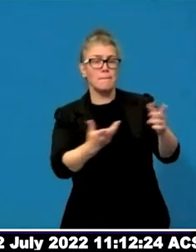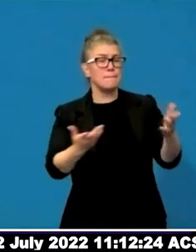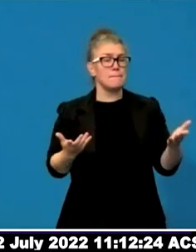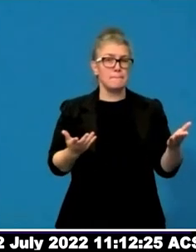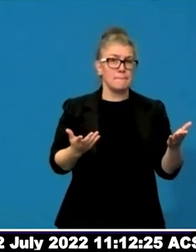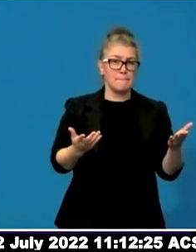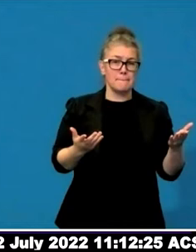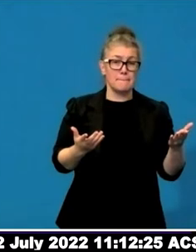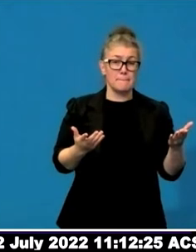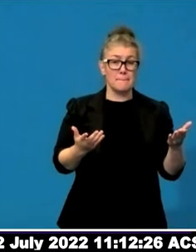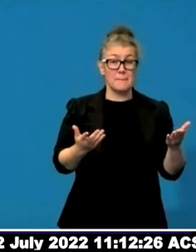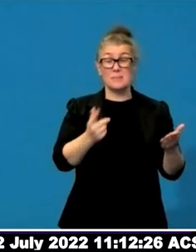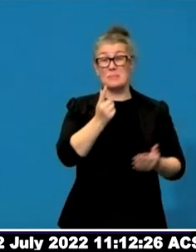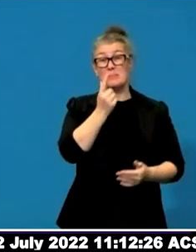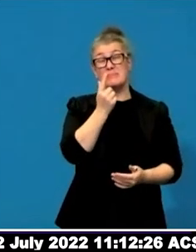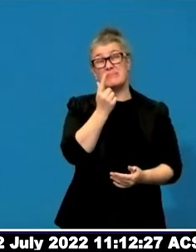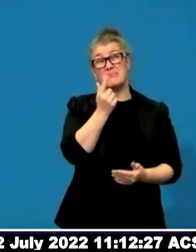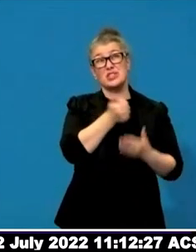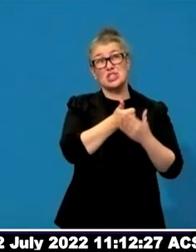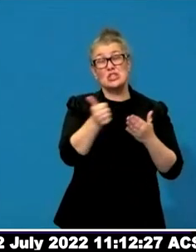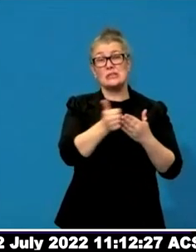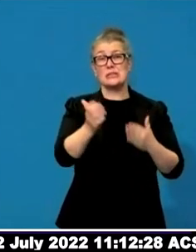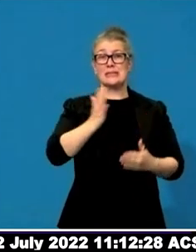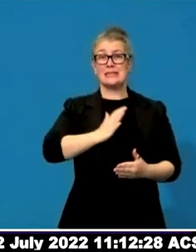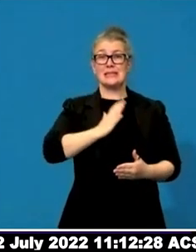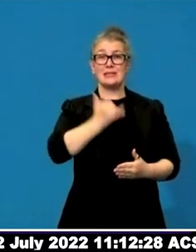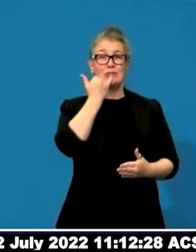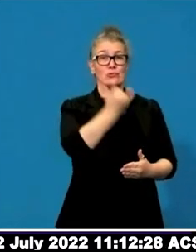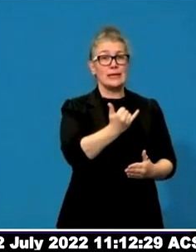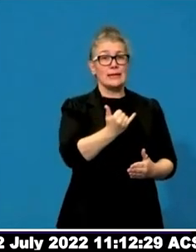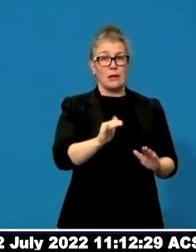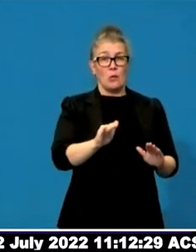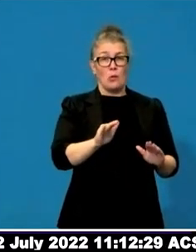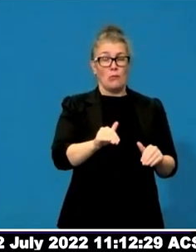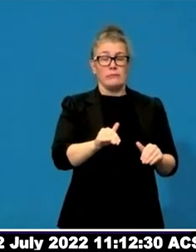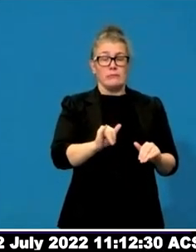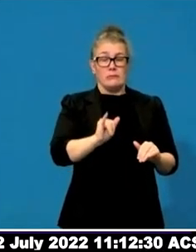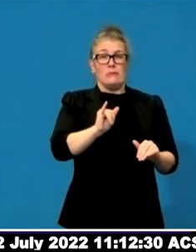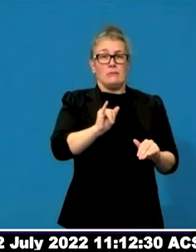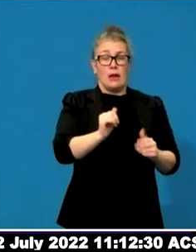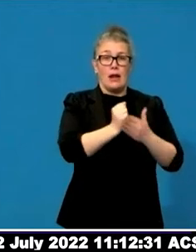you probably have to ring the dreaded 1800 number again.